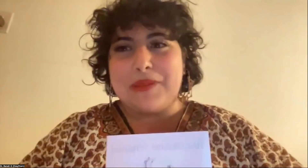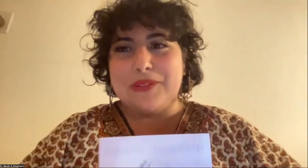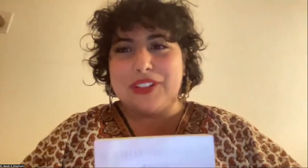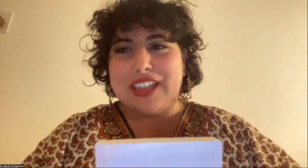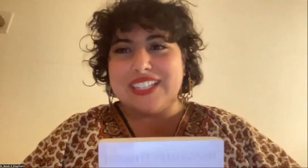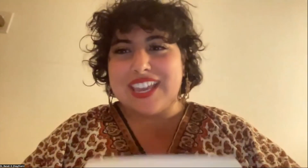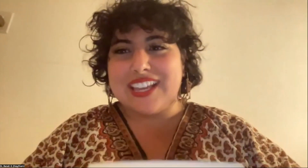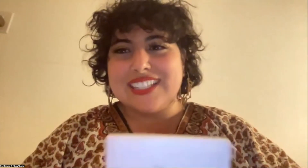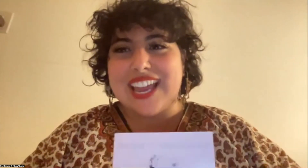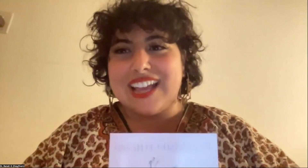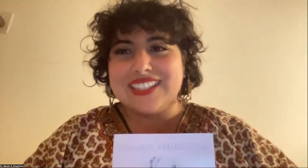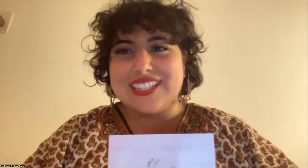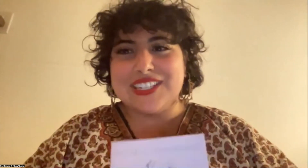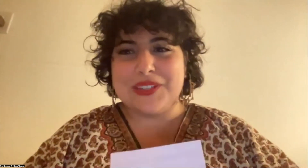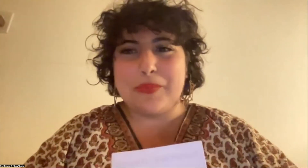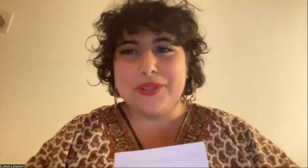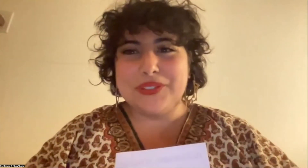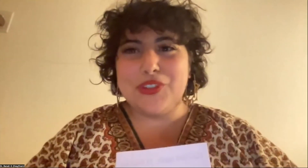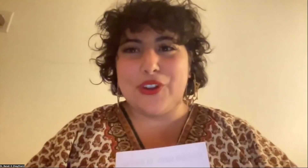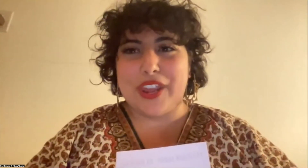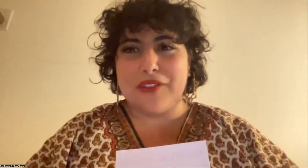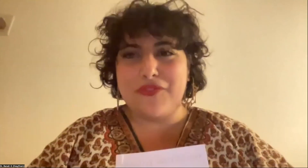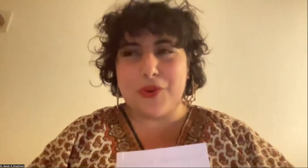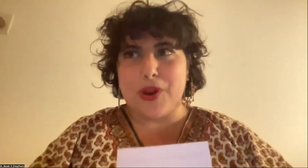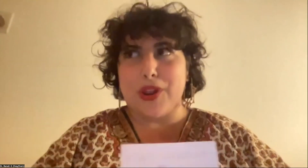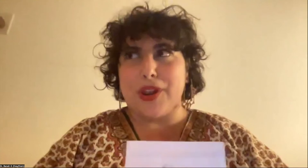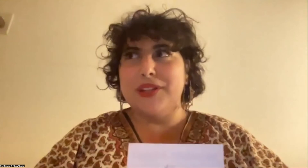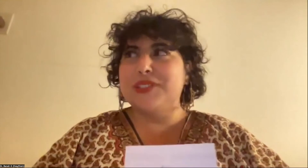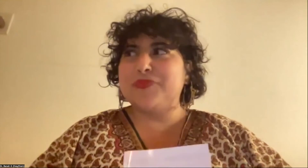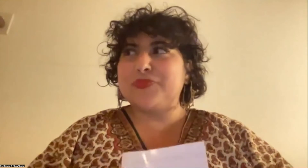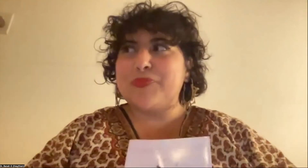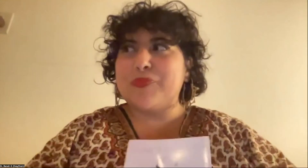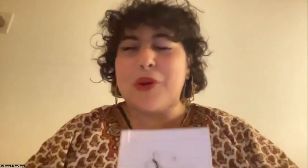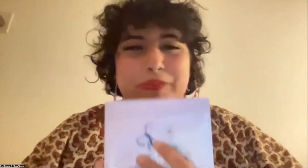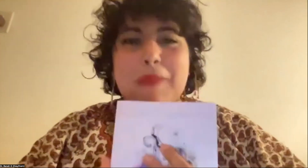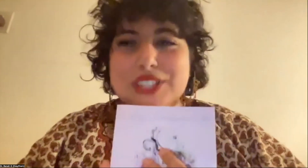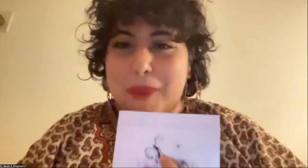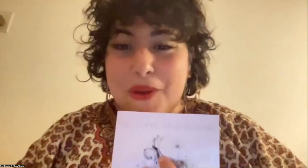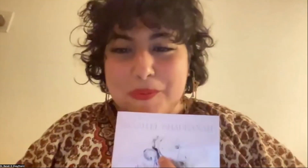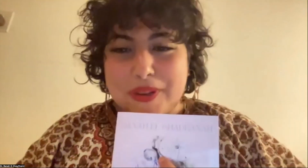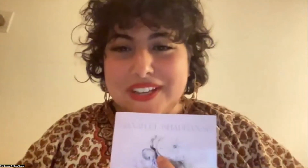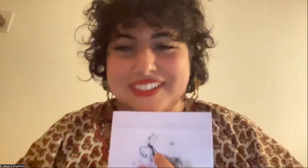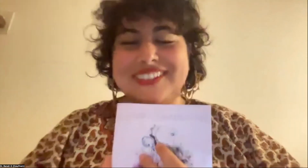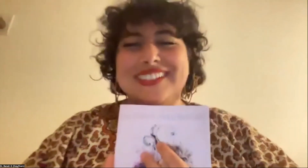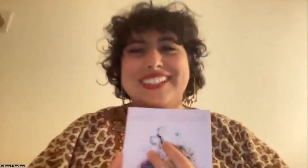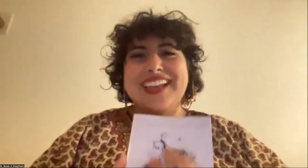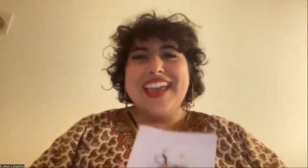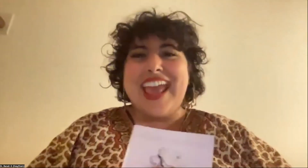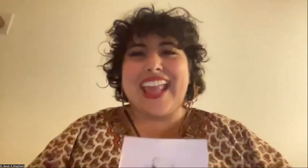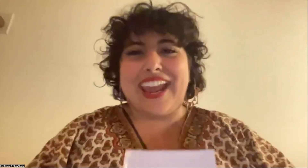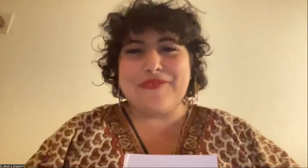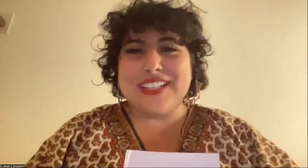made me realize like, because I had such a deep yearning for publishing my own book. And I was